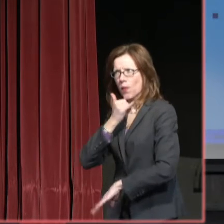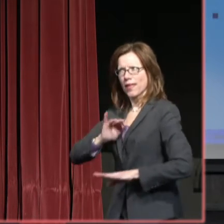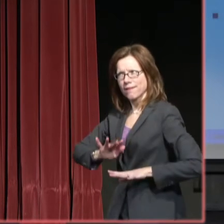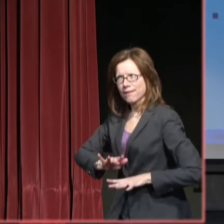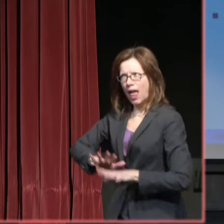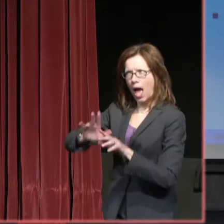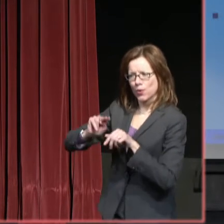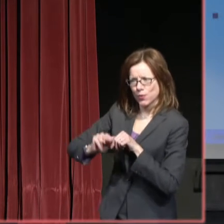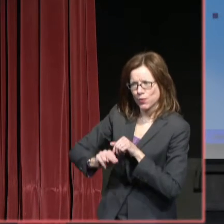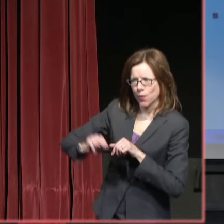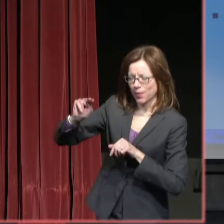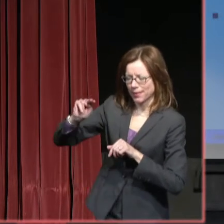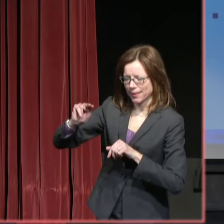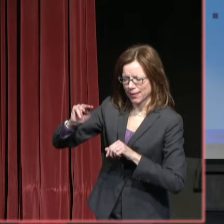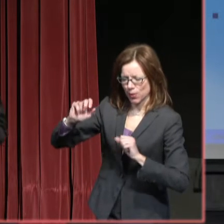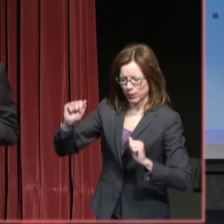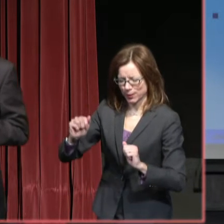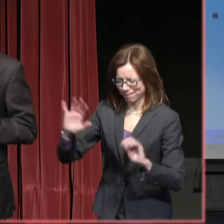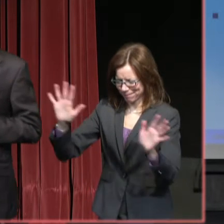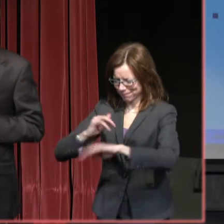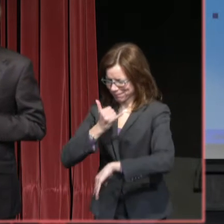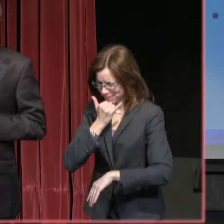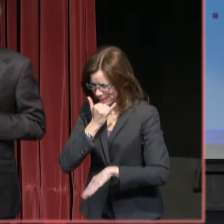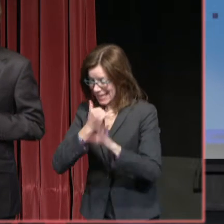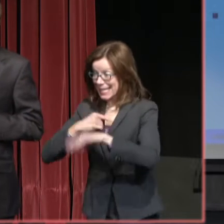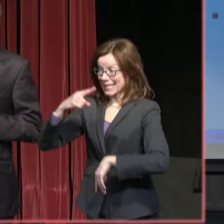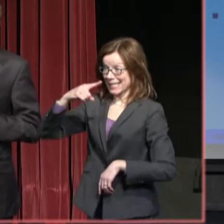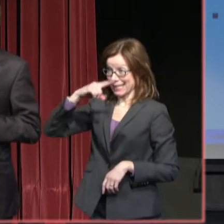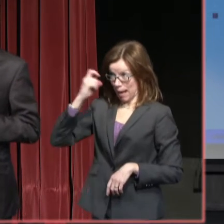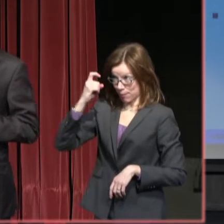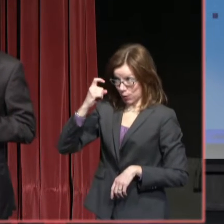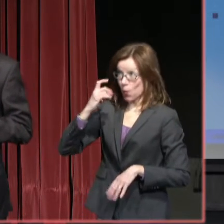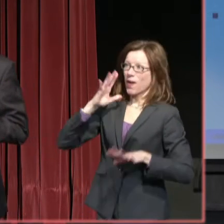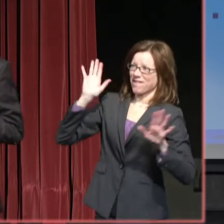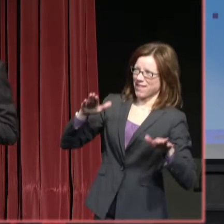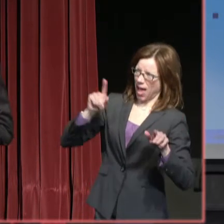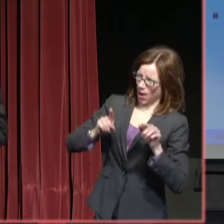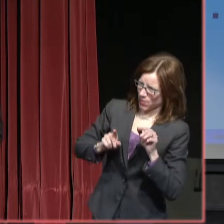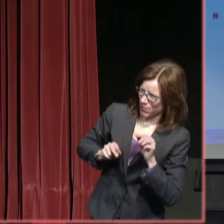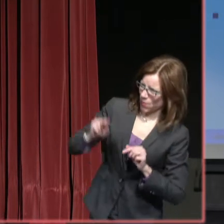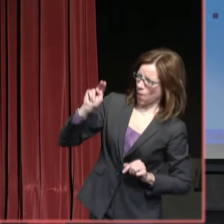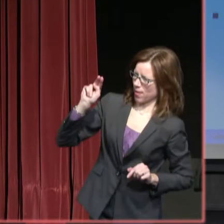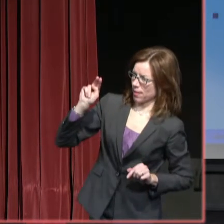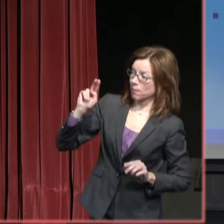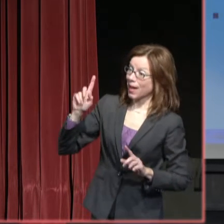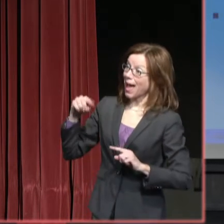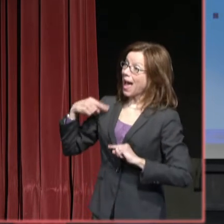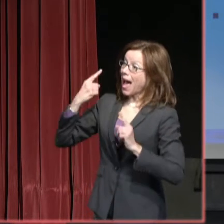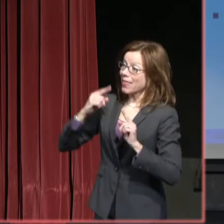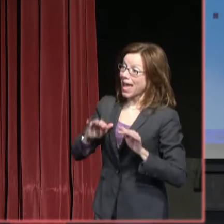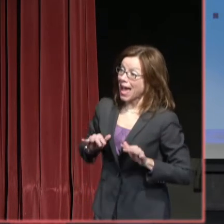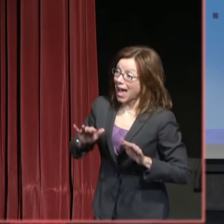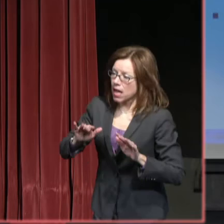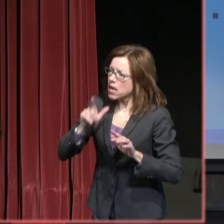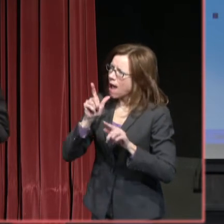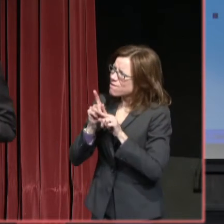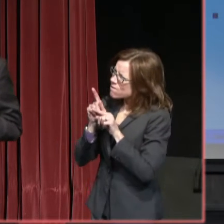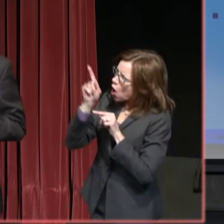in the winter, sorry, in the summer. They're not migrating as far as they used to migrate because the temperature is warmer.